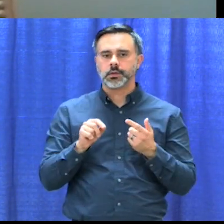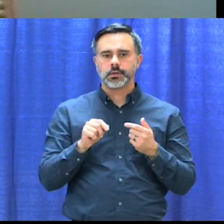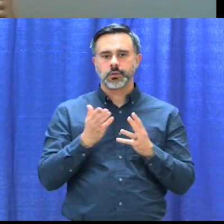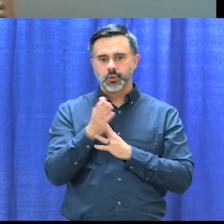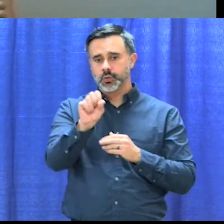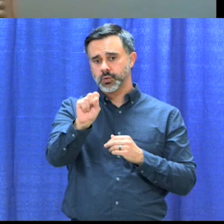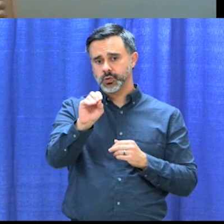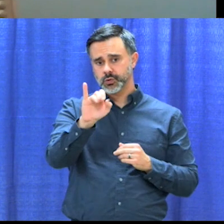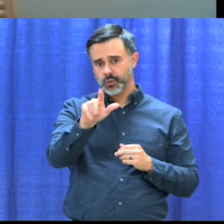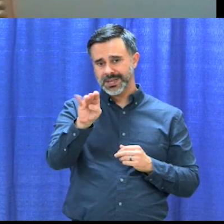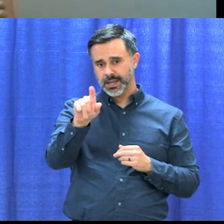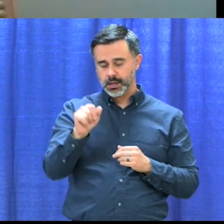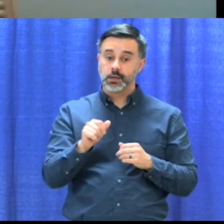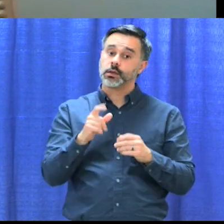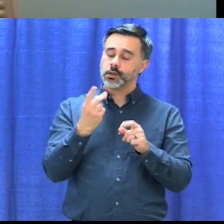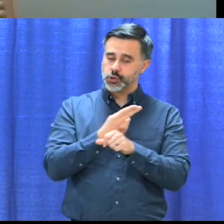than one language as well.